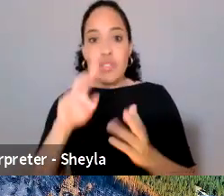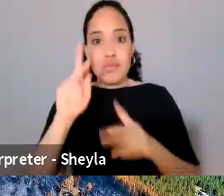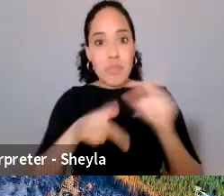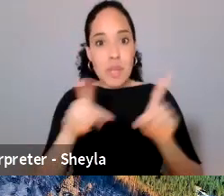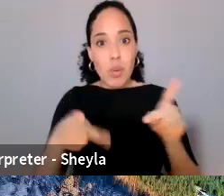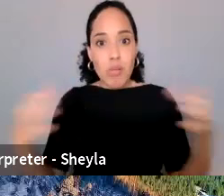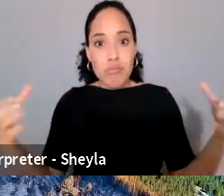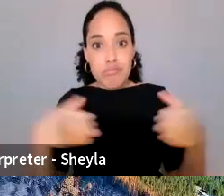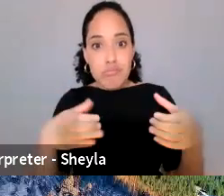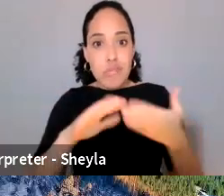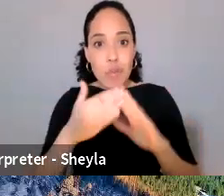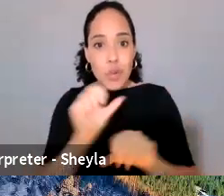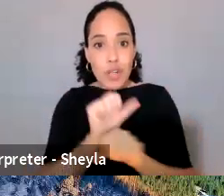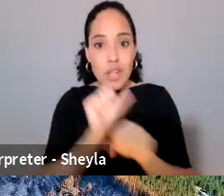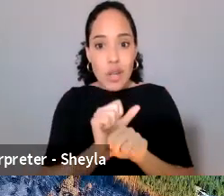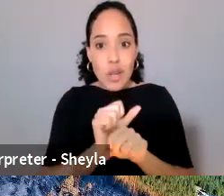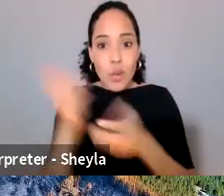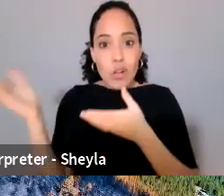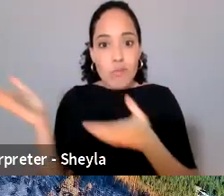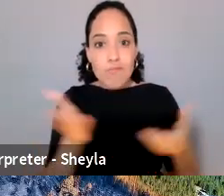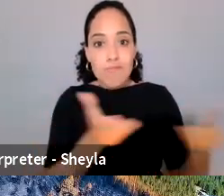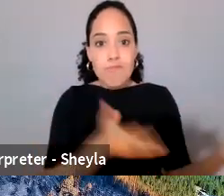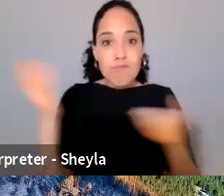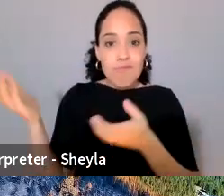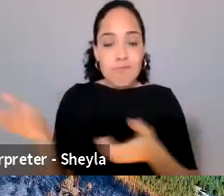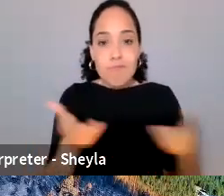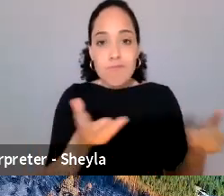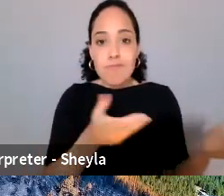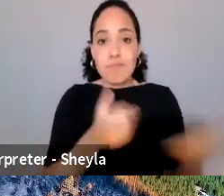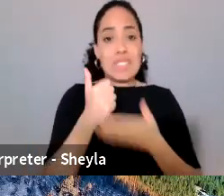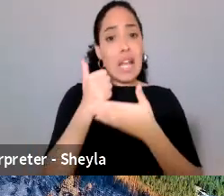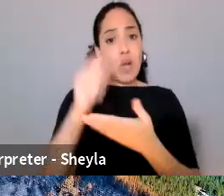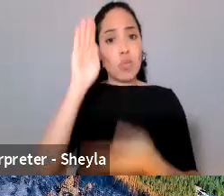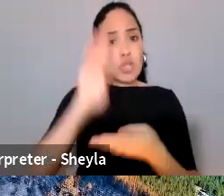around their neighborhood to reduce that wildfire risk so there's a lot of action to take before